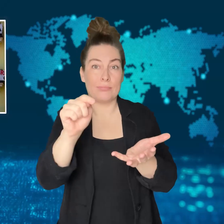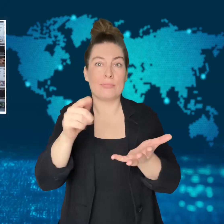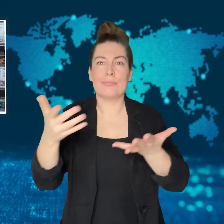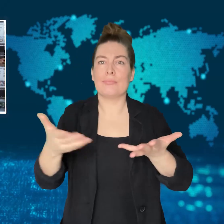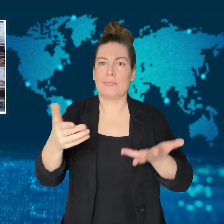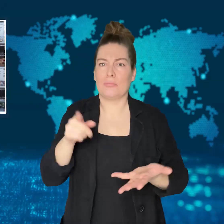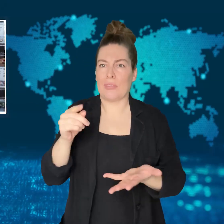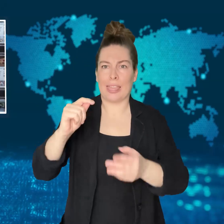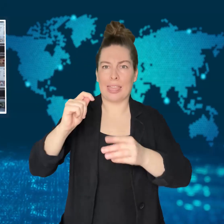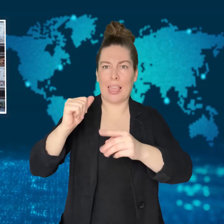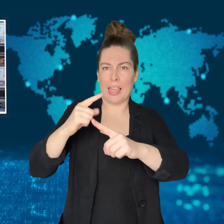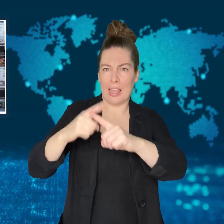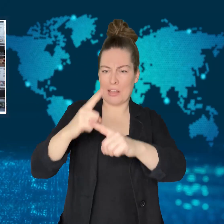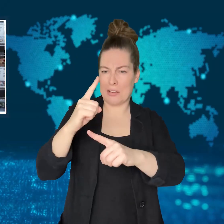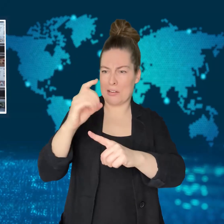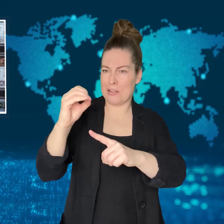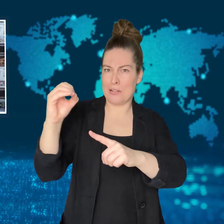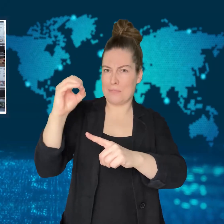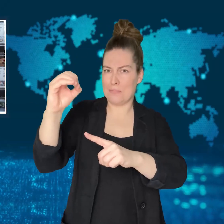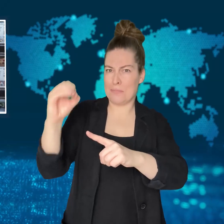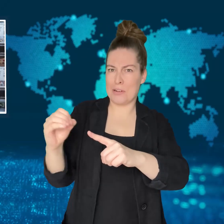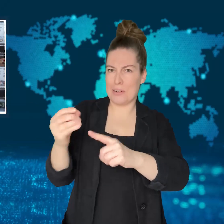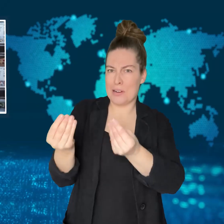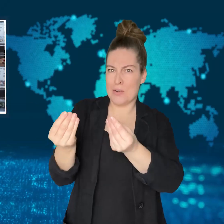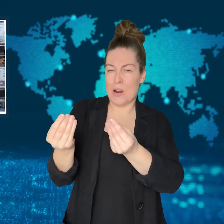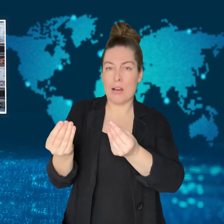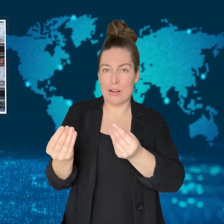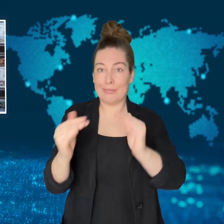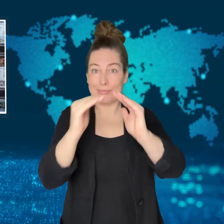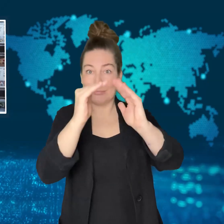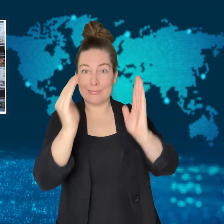pay would be equal to their property's value.